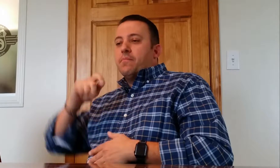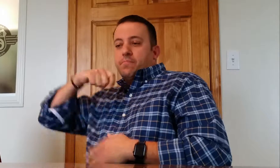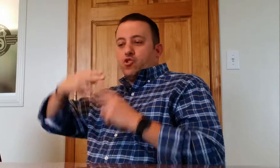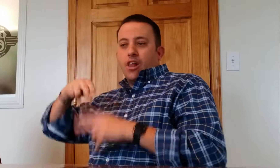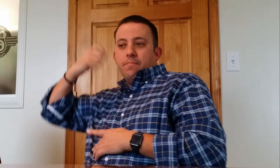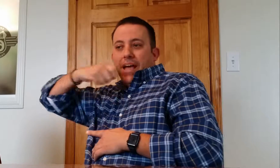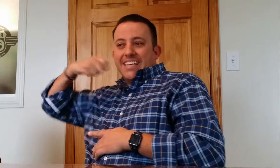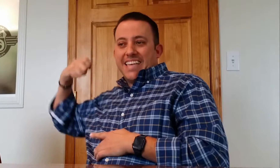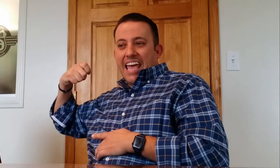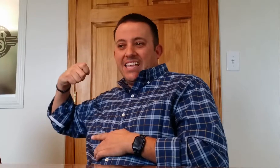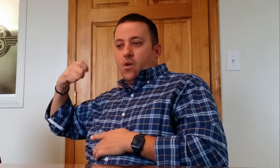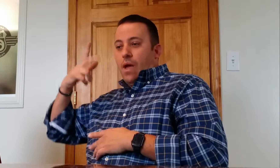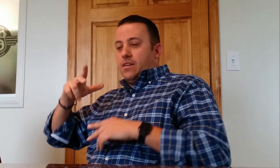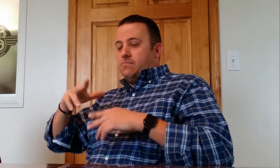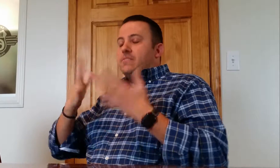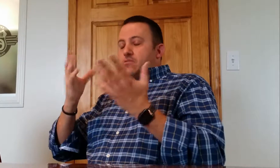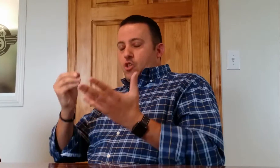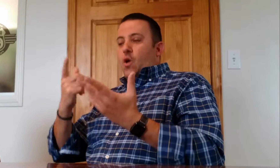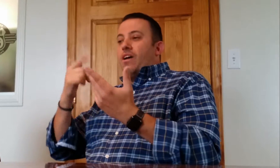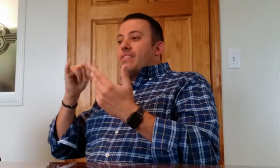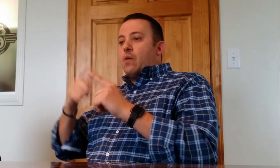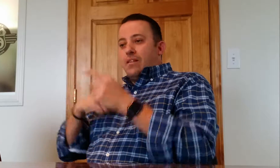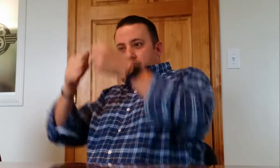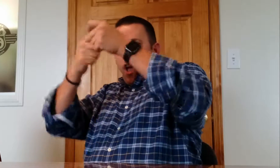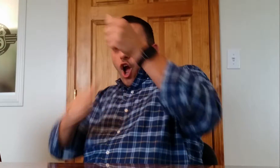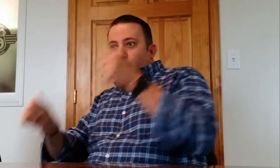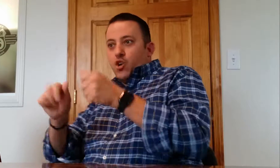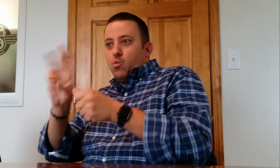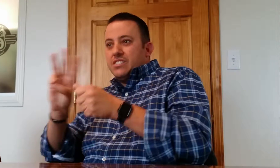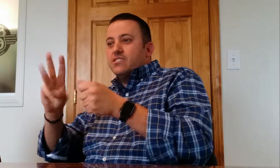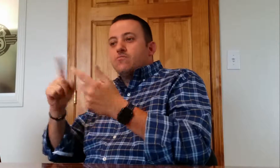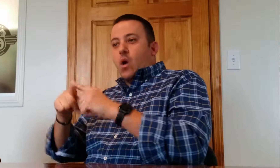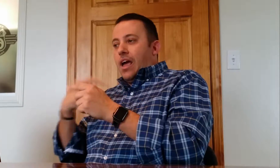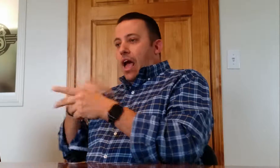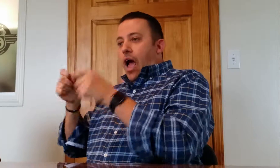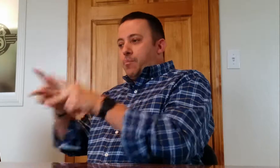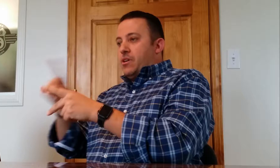With Route 66 BadCat Entertainment has the opportunity to make these movies using